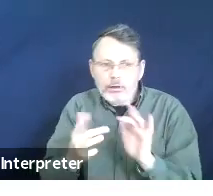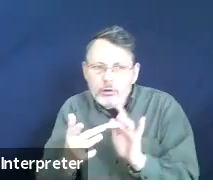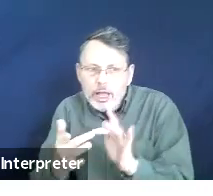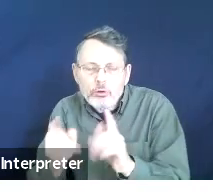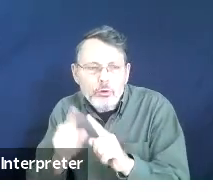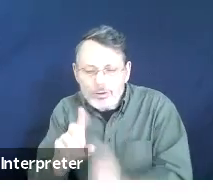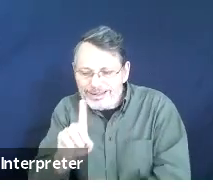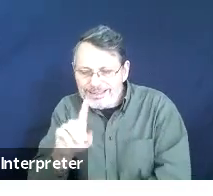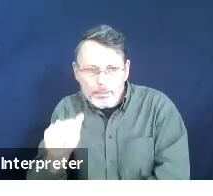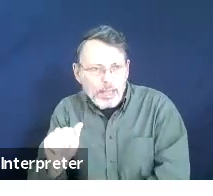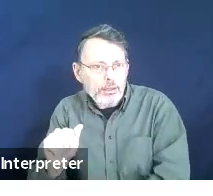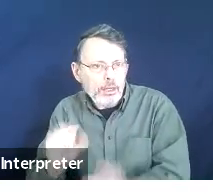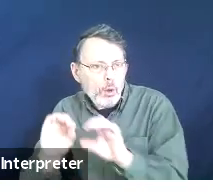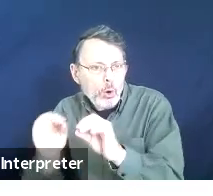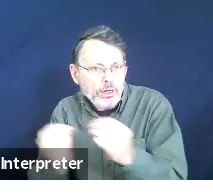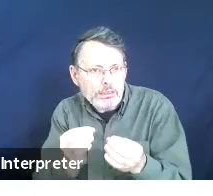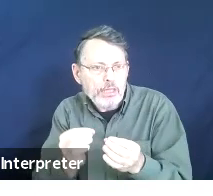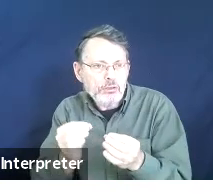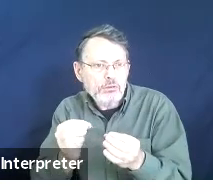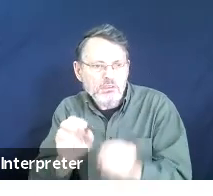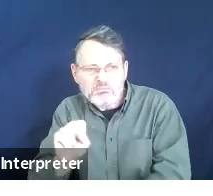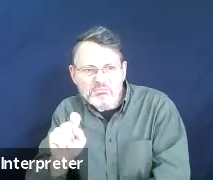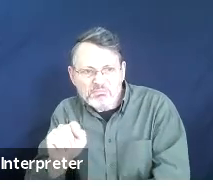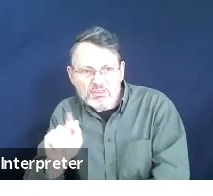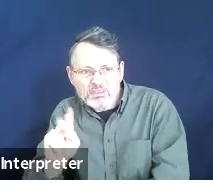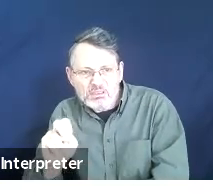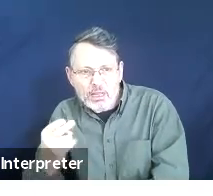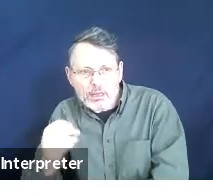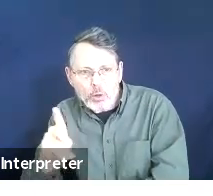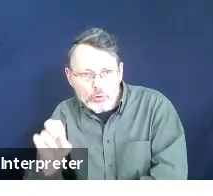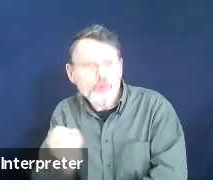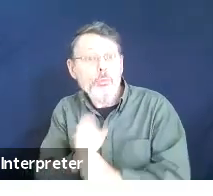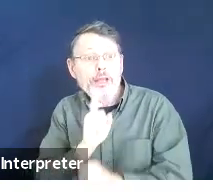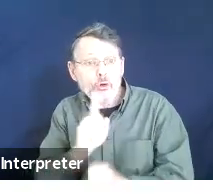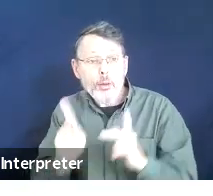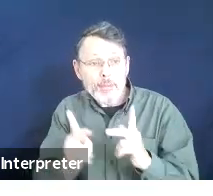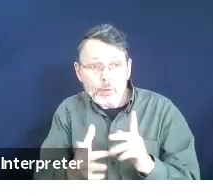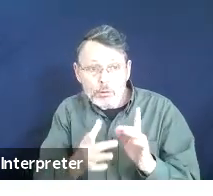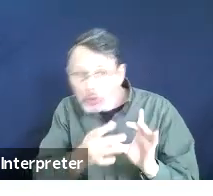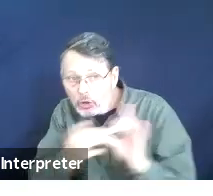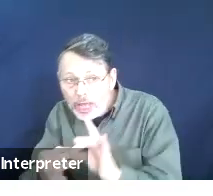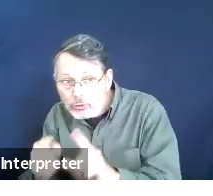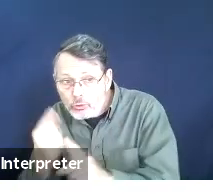that people are connected where they should be and figuring out who should be talking with who